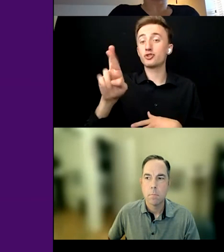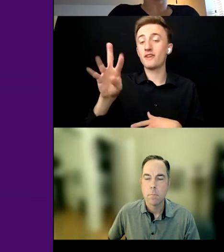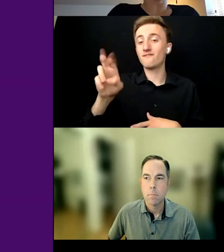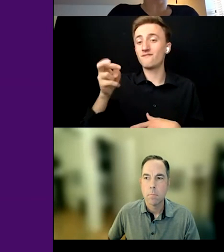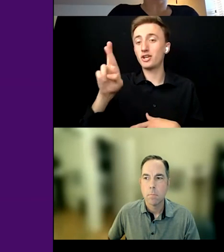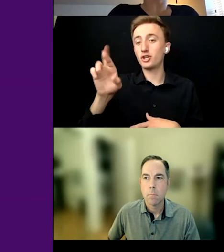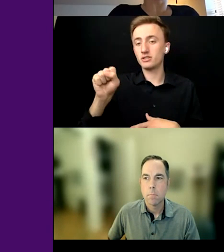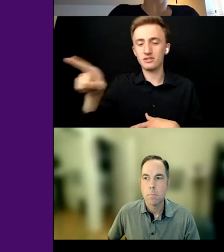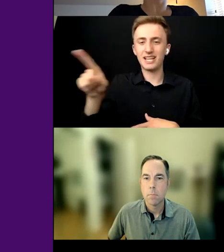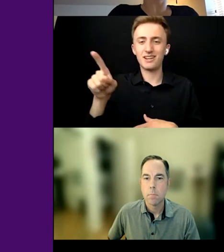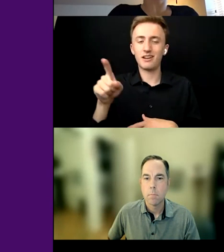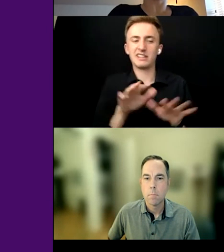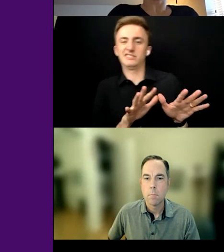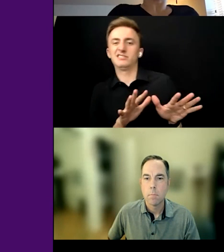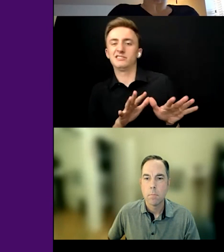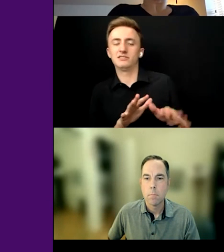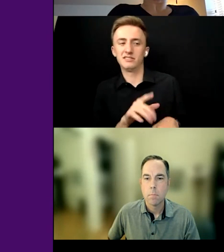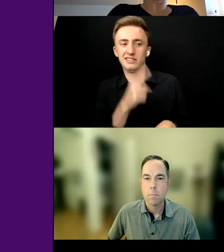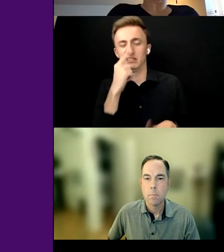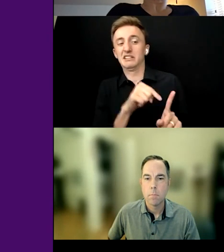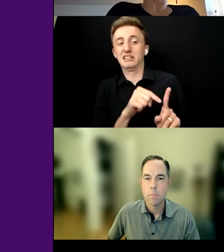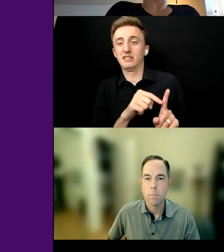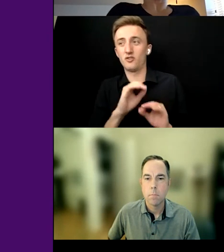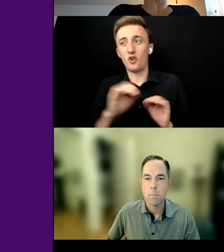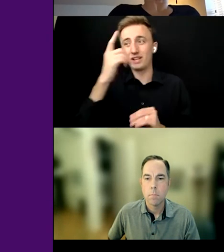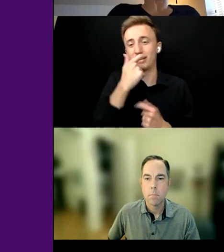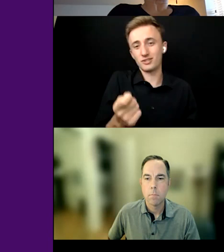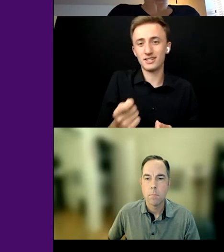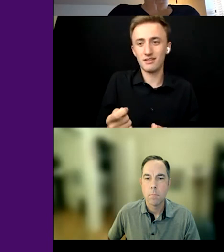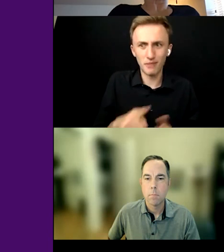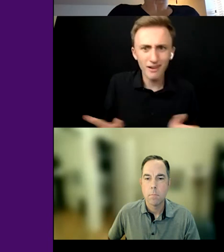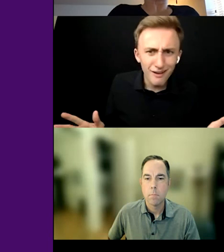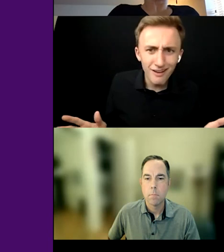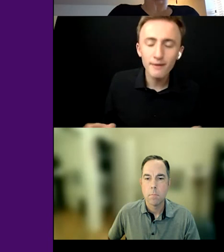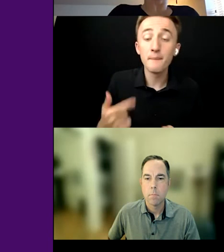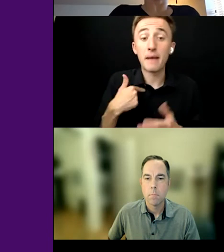nobody is interested in this. I've been chatting about this at conferences for the past three or